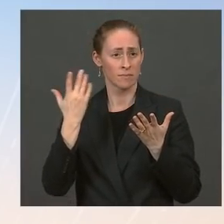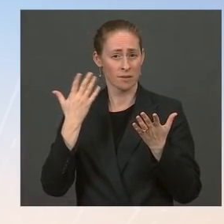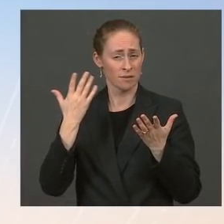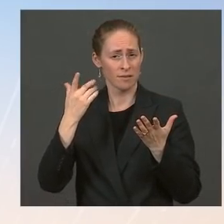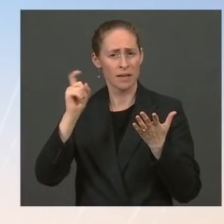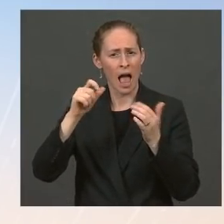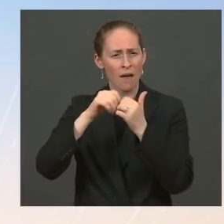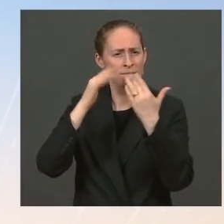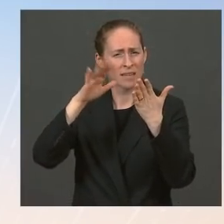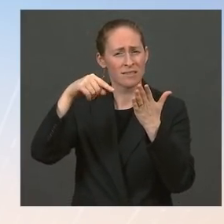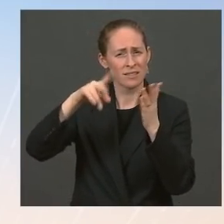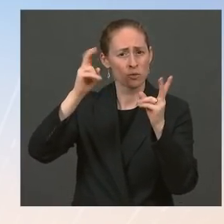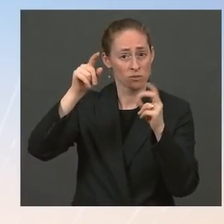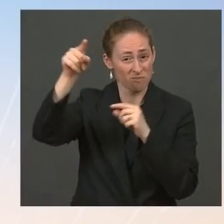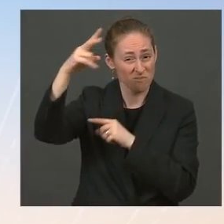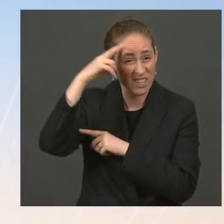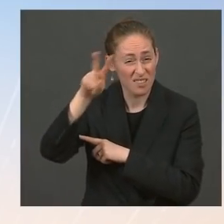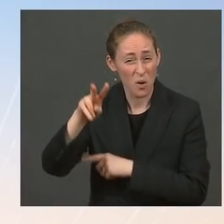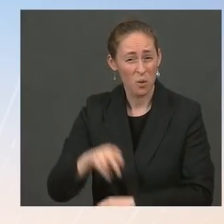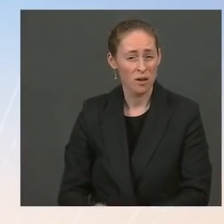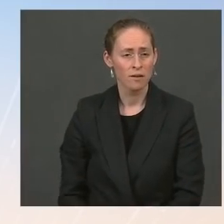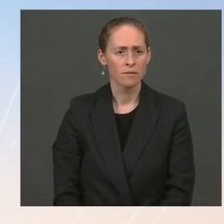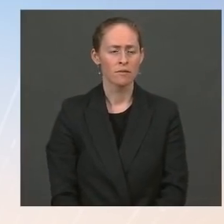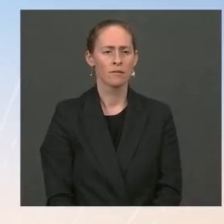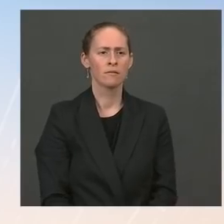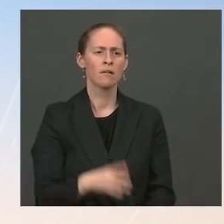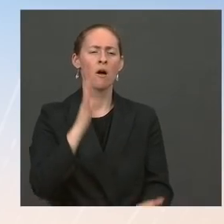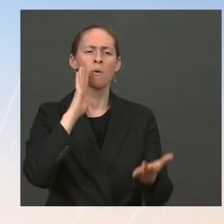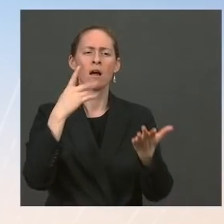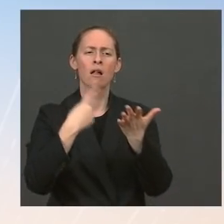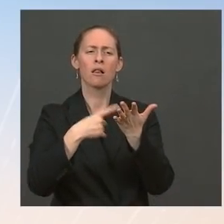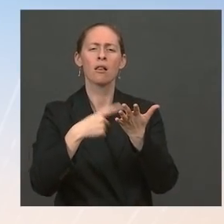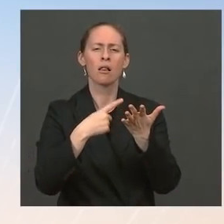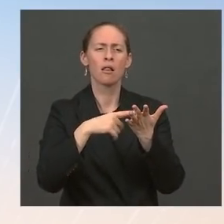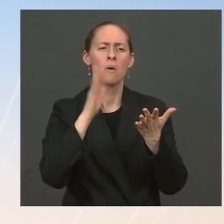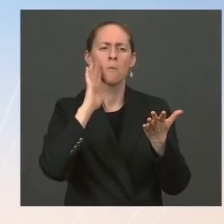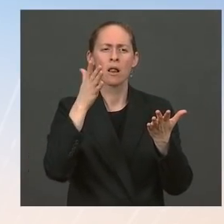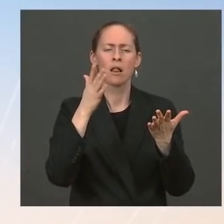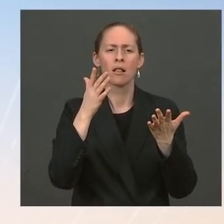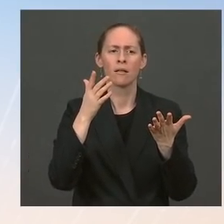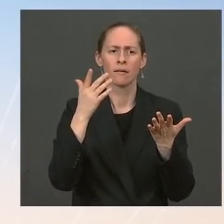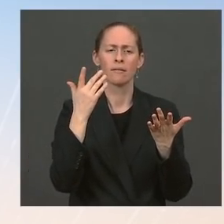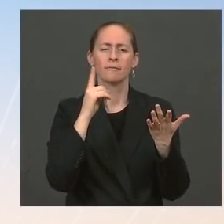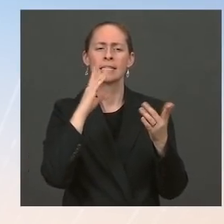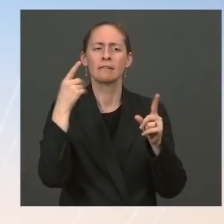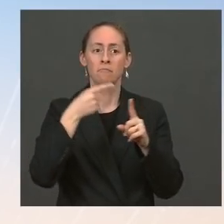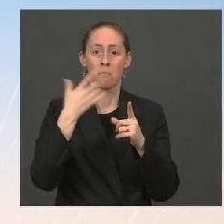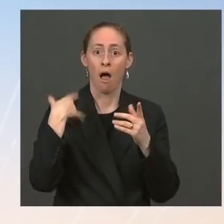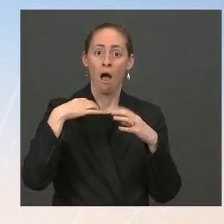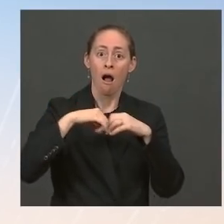and legal discussions around this. So, I think that's part of the reason it hasn't been intended to be a major focus of discussion.